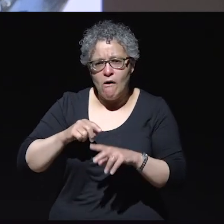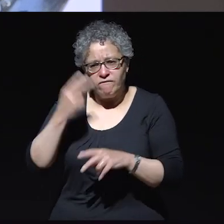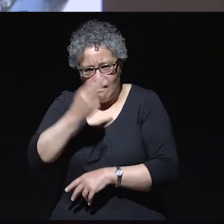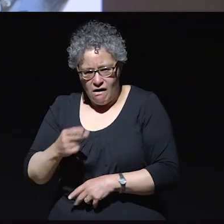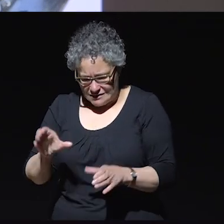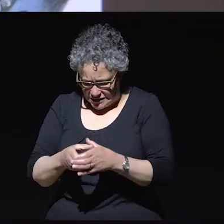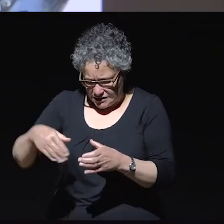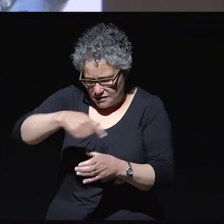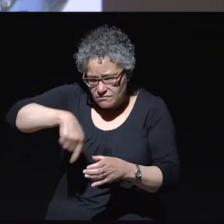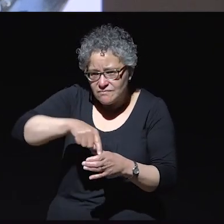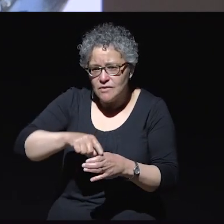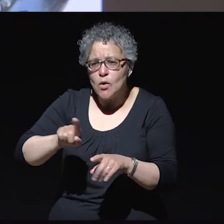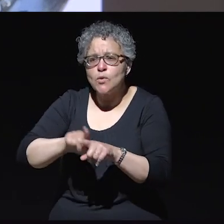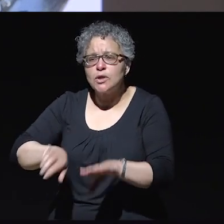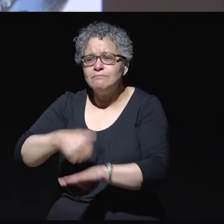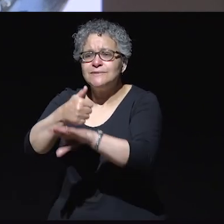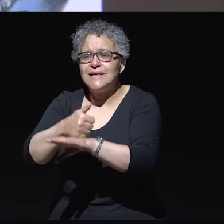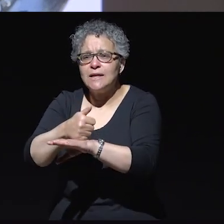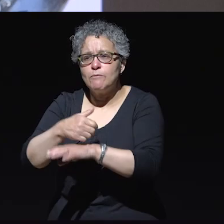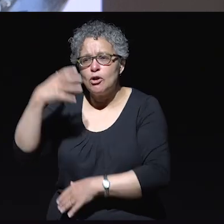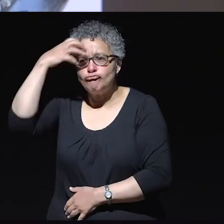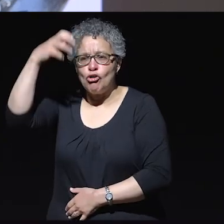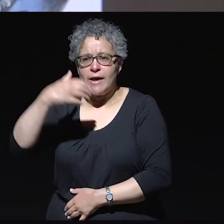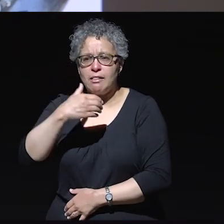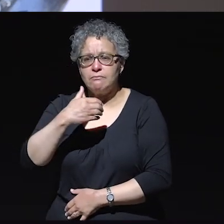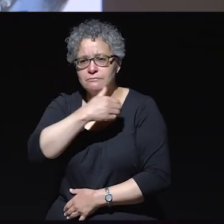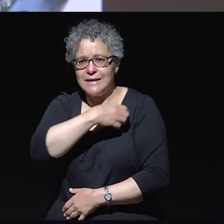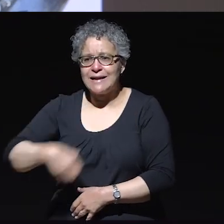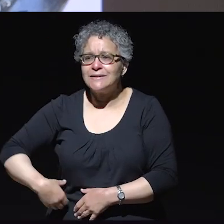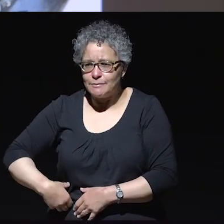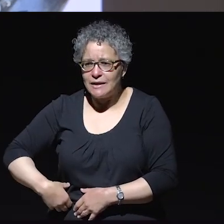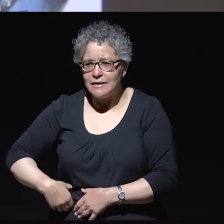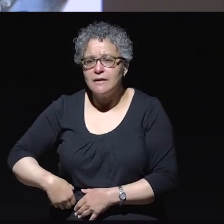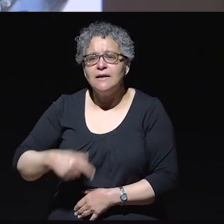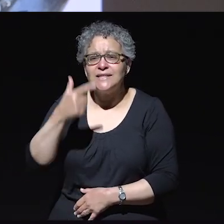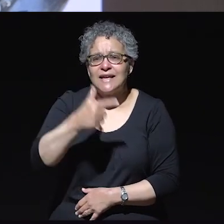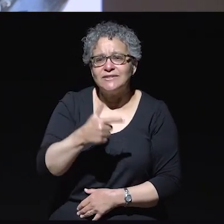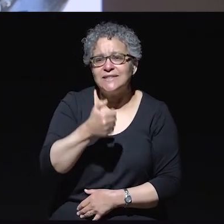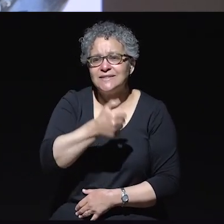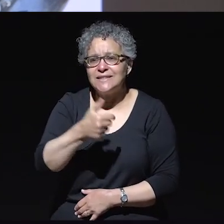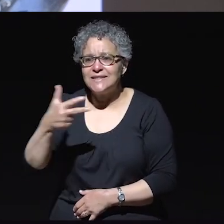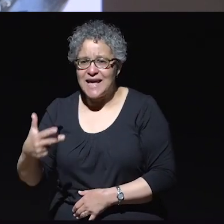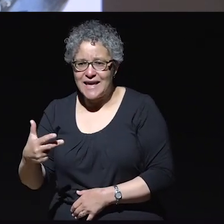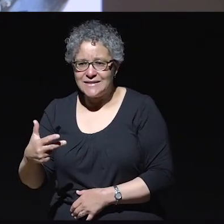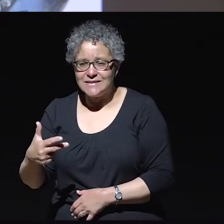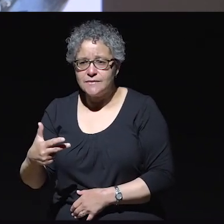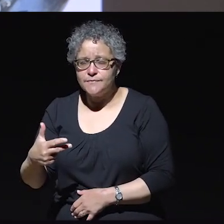and, of course, the setting-up of the Royal Academy in 1768. But it's really the Napoleonic War period, which begins in 1792